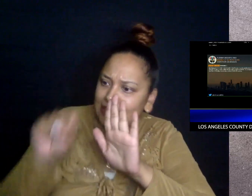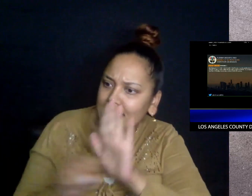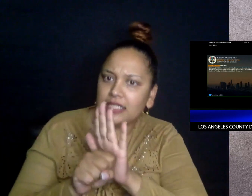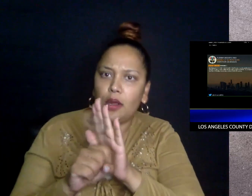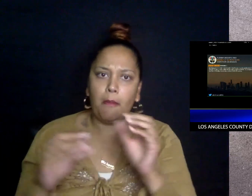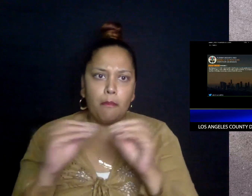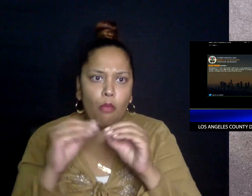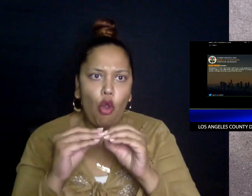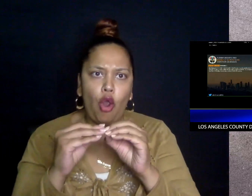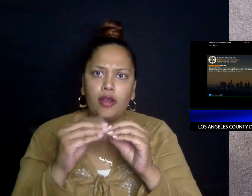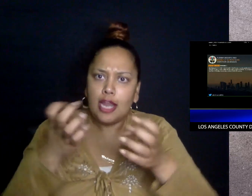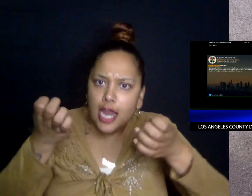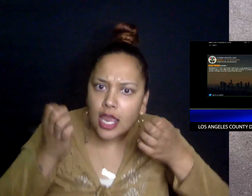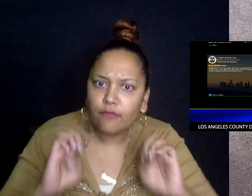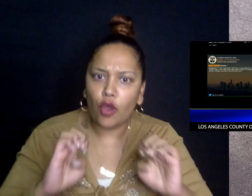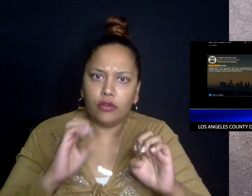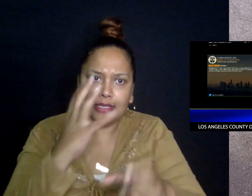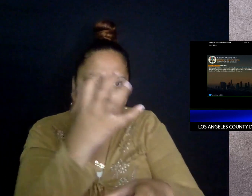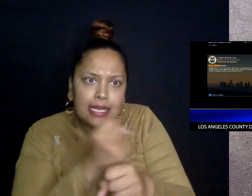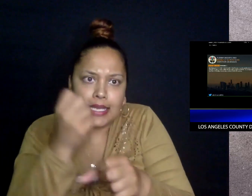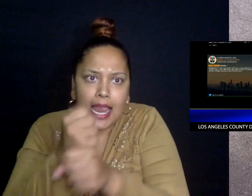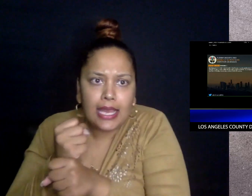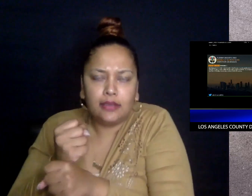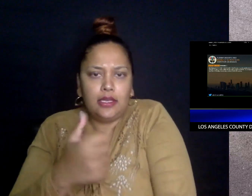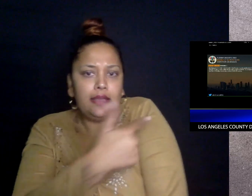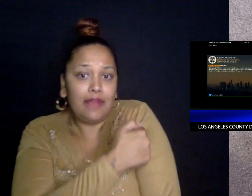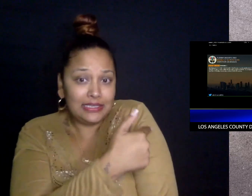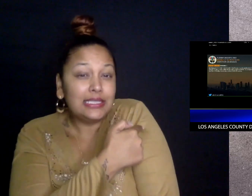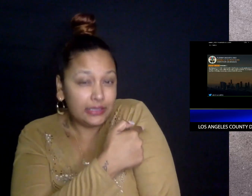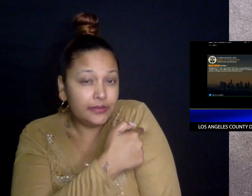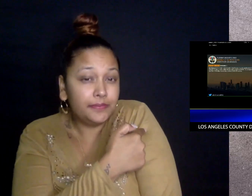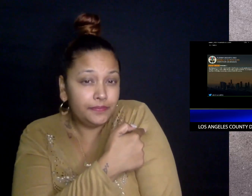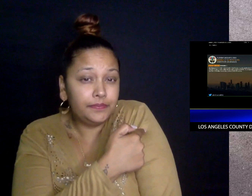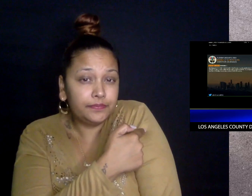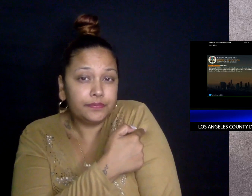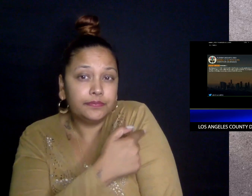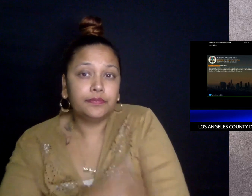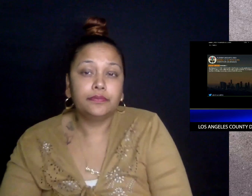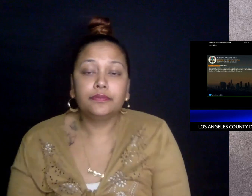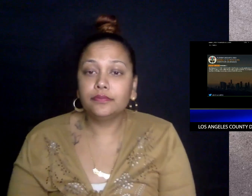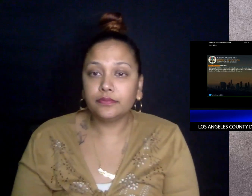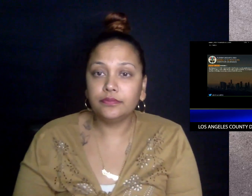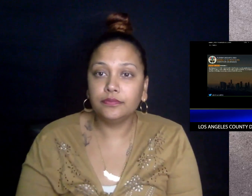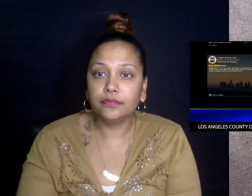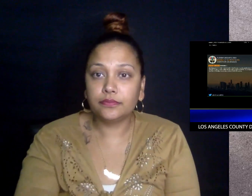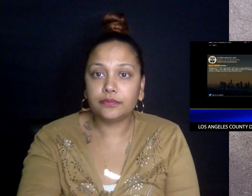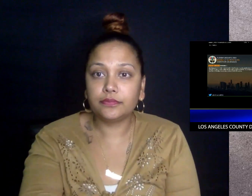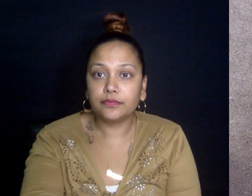California's governor also declared a state of emergency to strengthen the state's vaccination